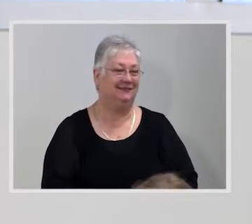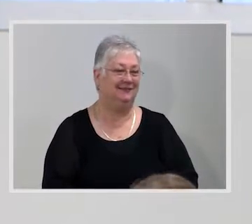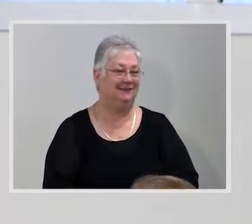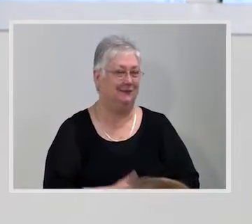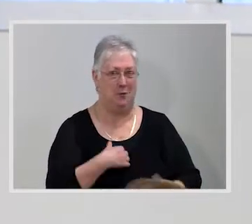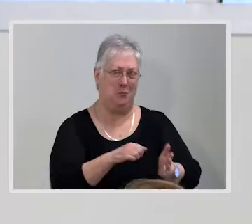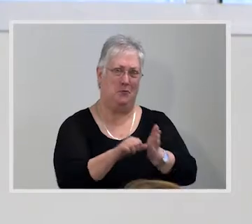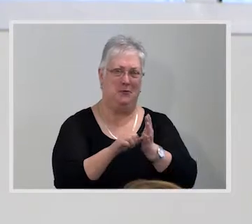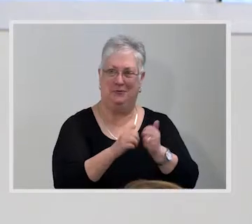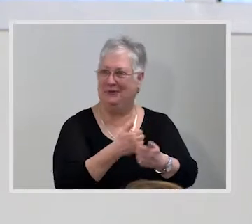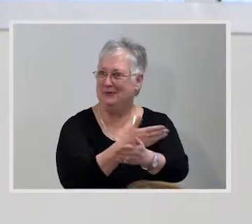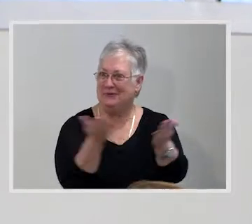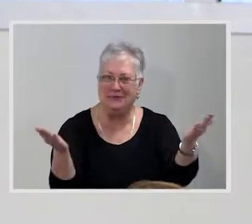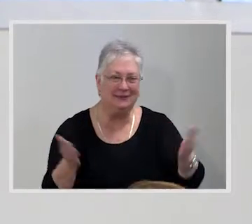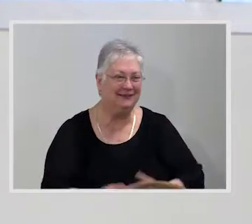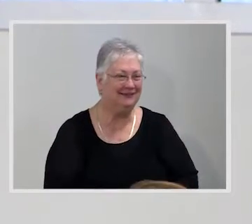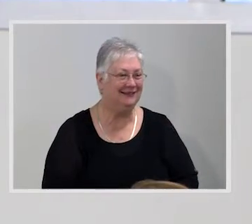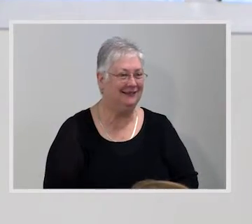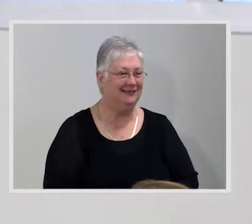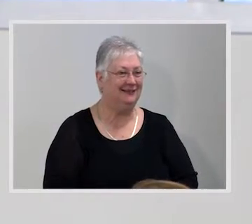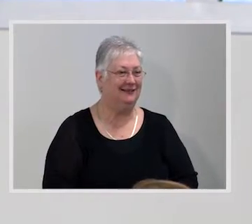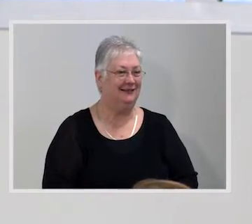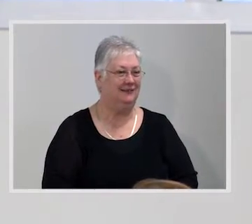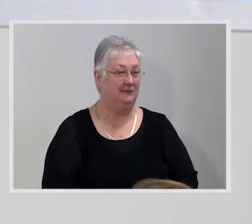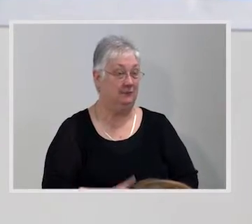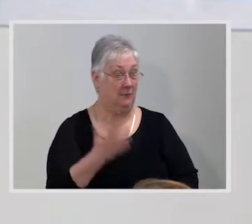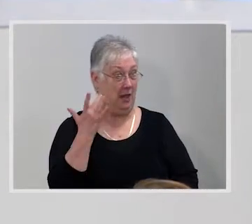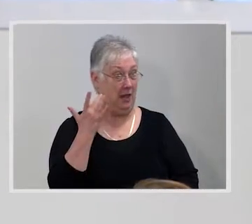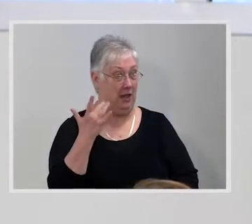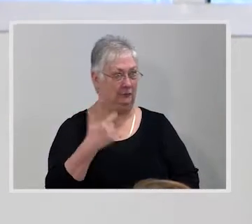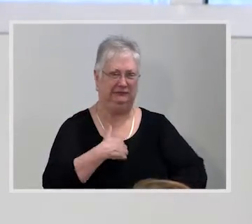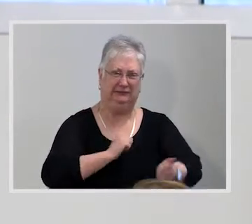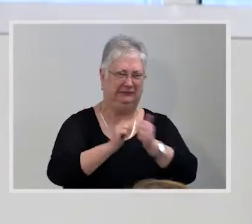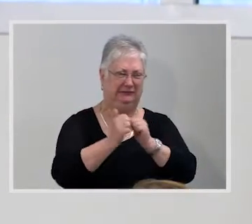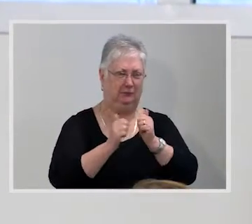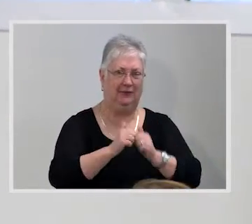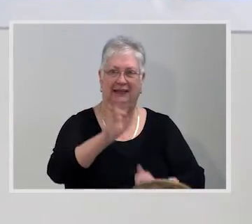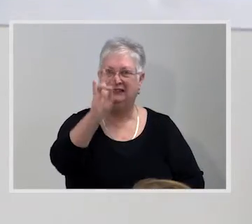BECAUSE WE'RE COMPETING WITH 70-DEGREE SATURDAY IN FEBRUARY.